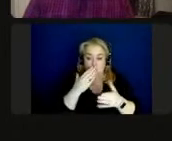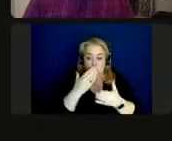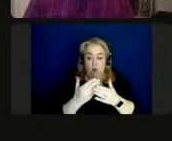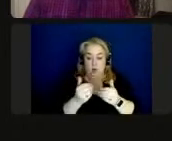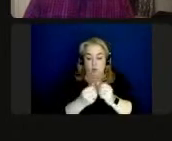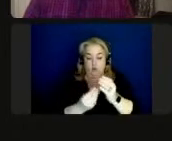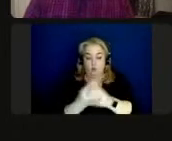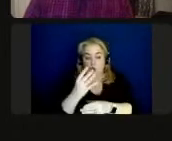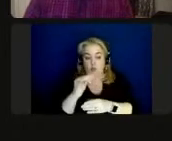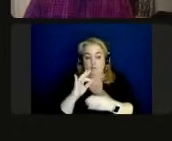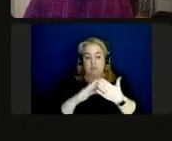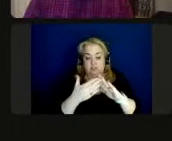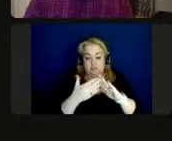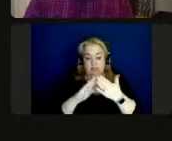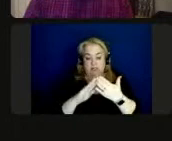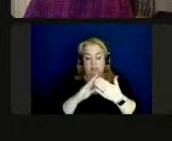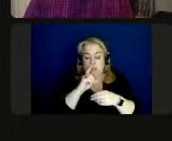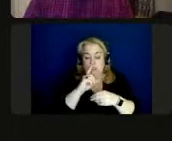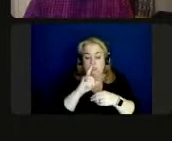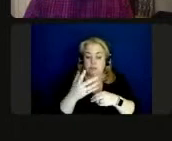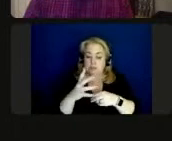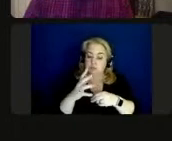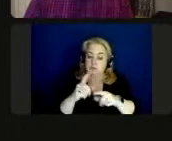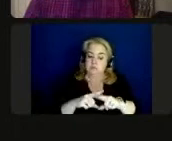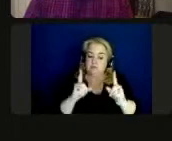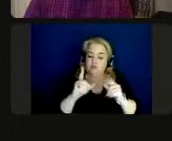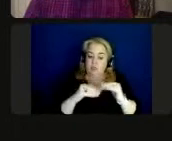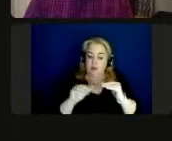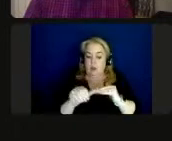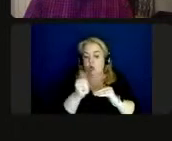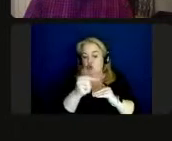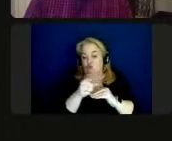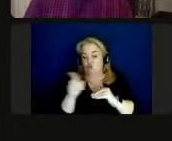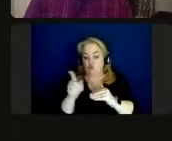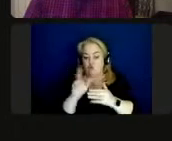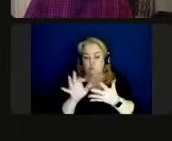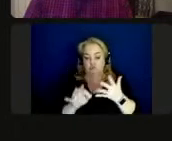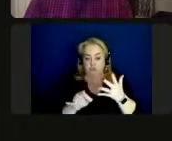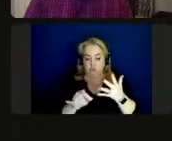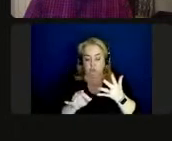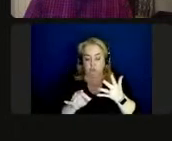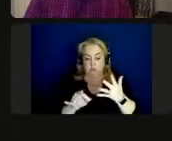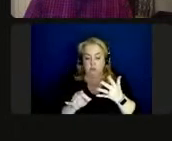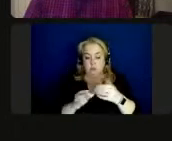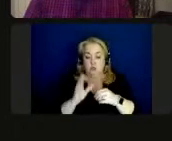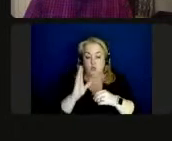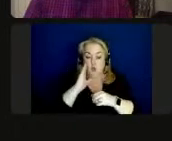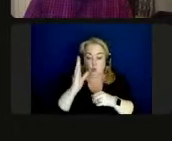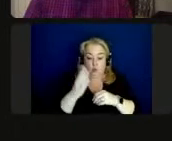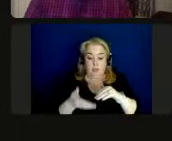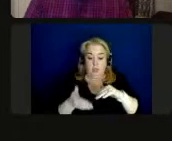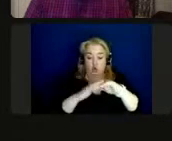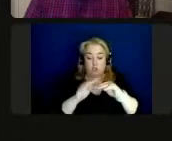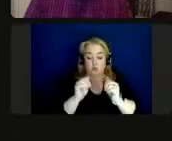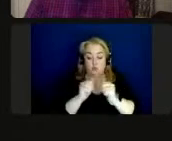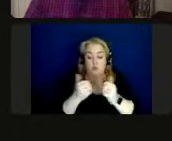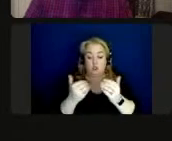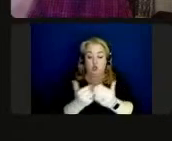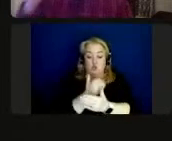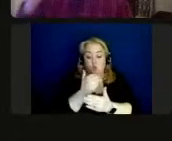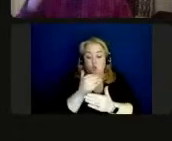THE OPERIONSEE.NUND LIK